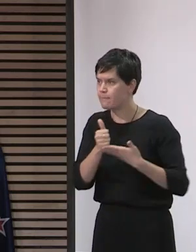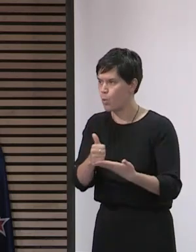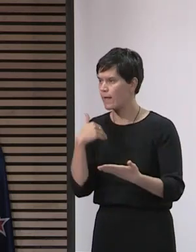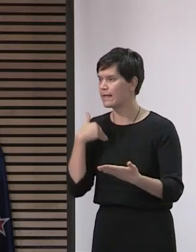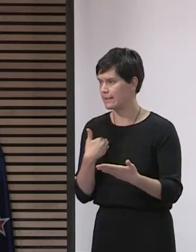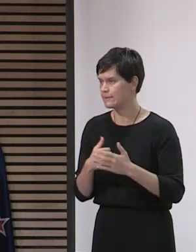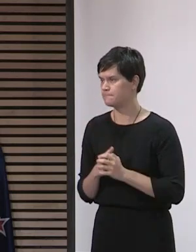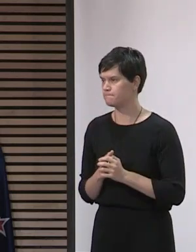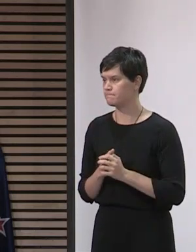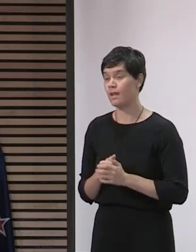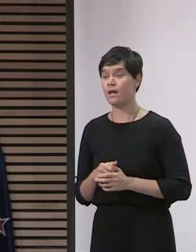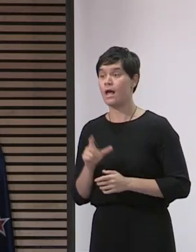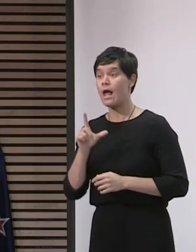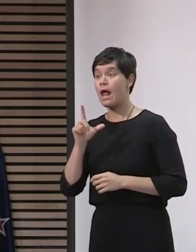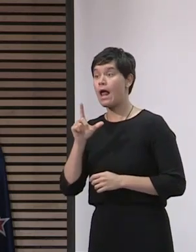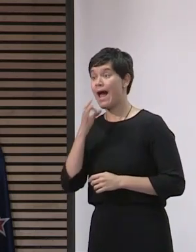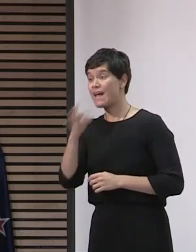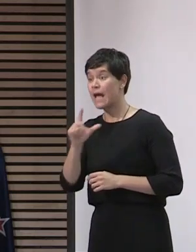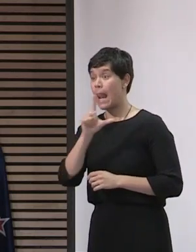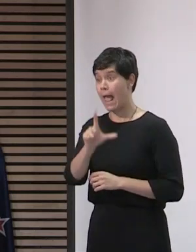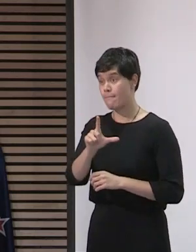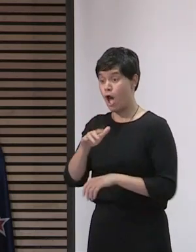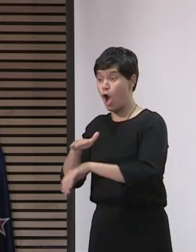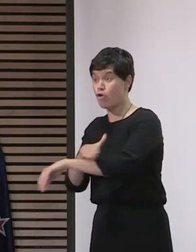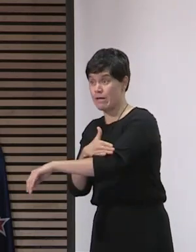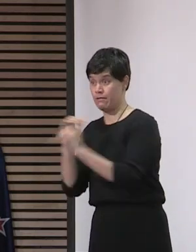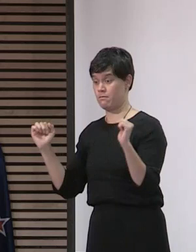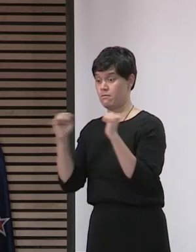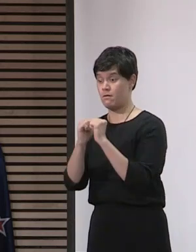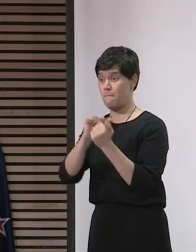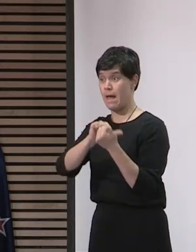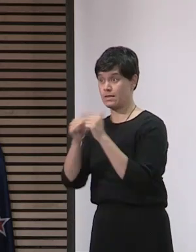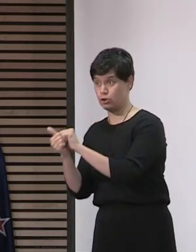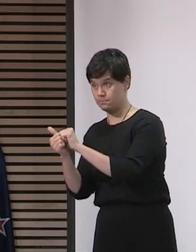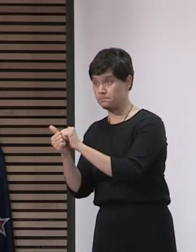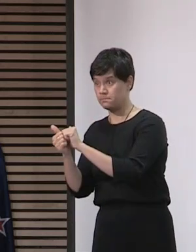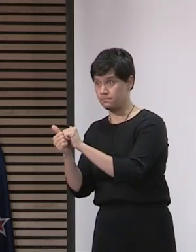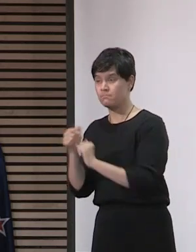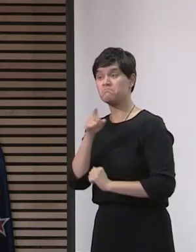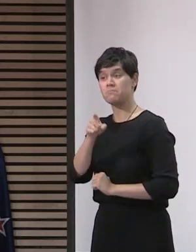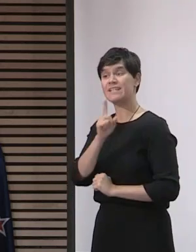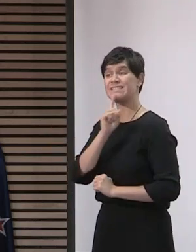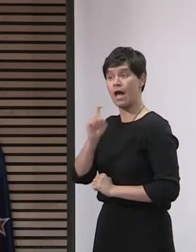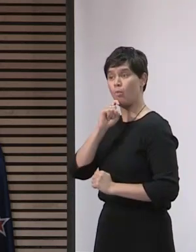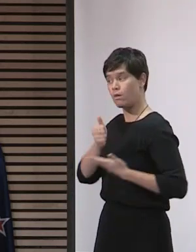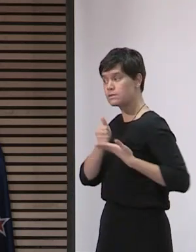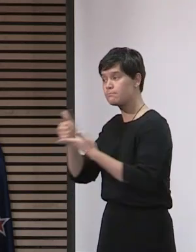sector and supporting local journalism. Labour's confidence-in-supply agreement